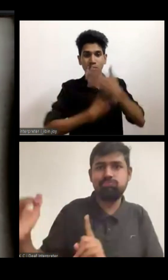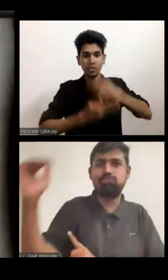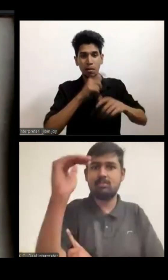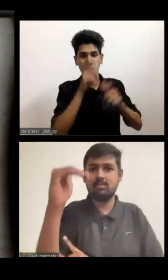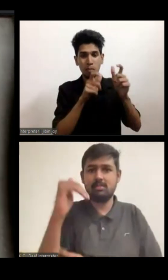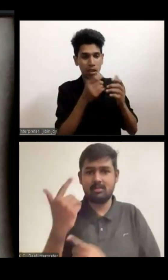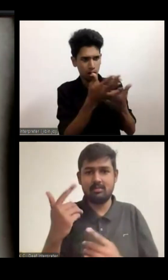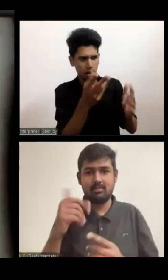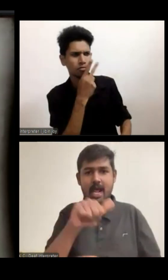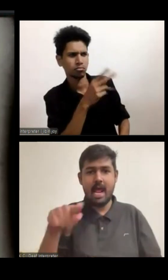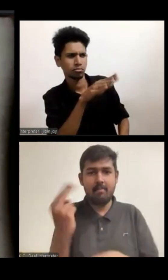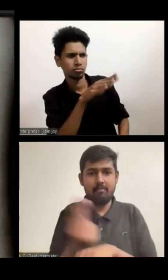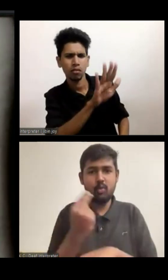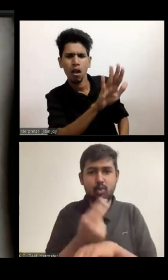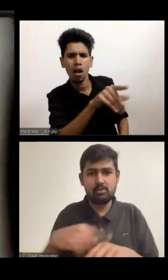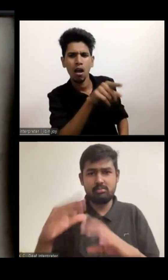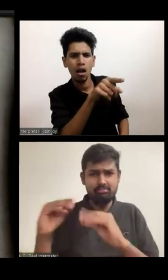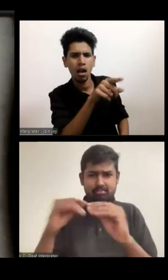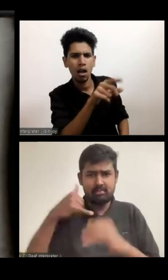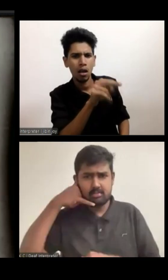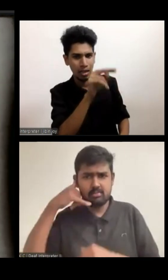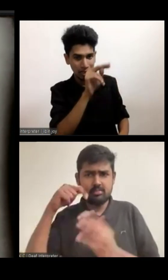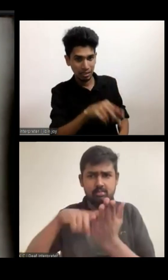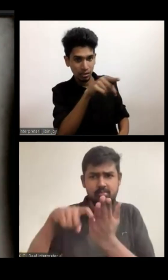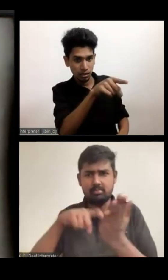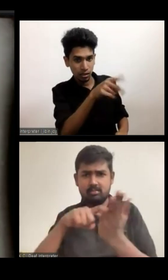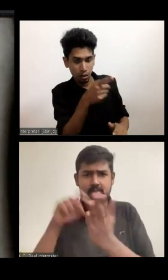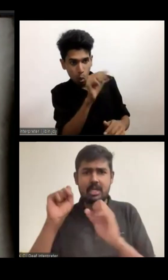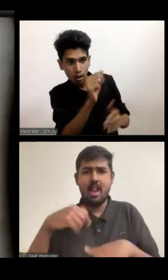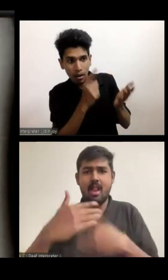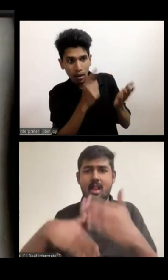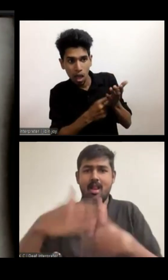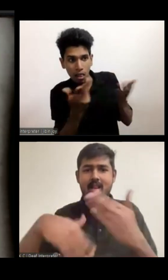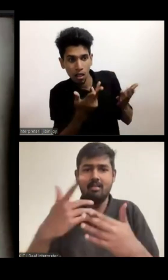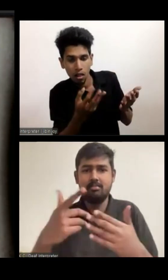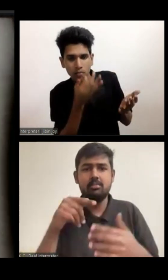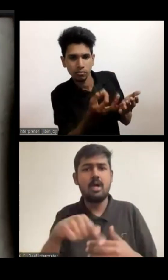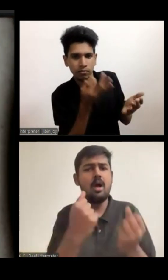different accommodations? That is ultimately going to change. Now, we are going to try the business case.